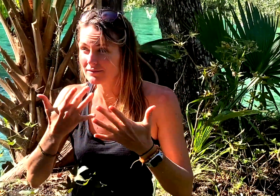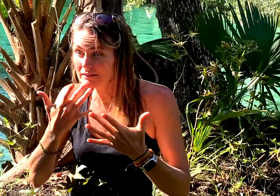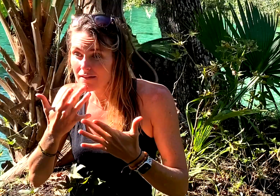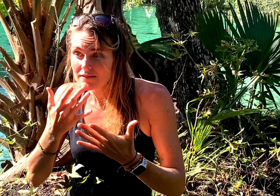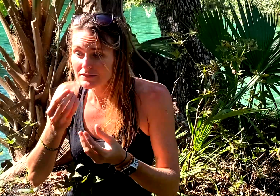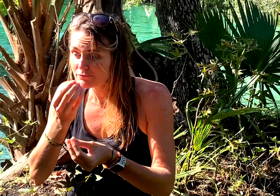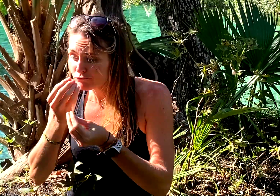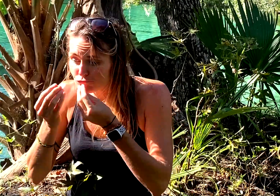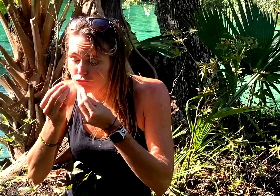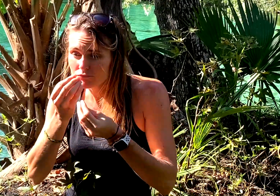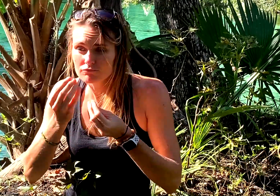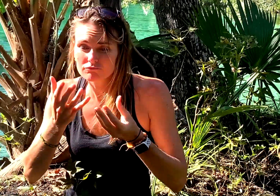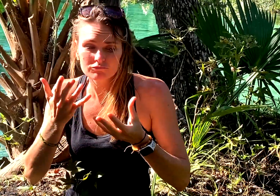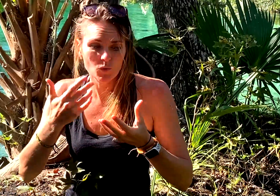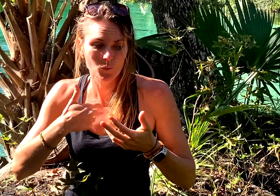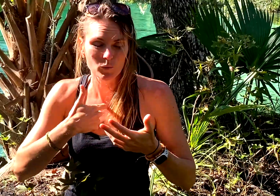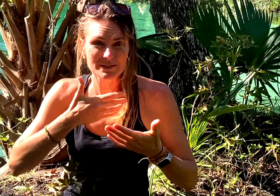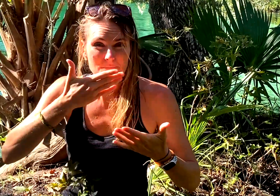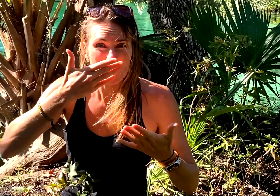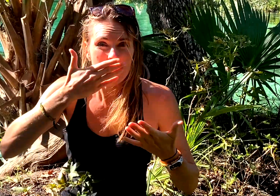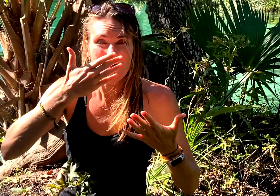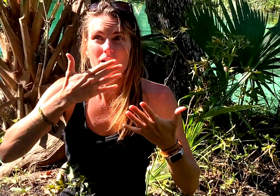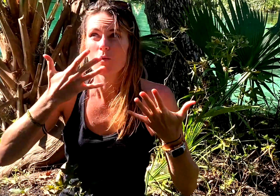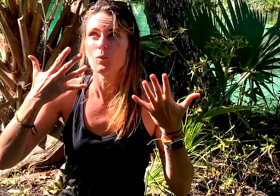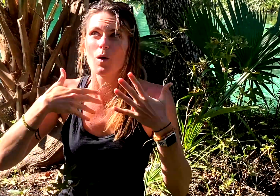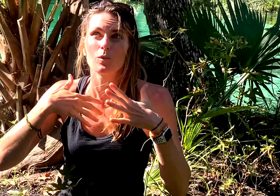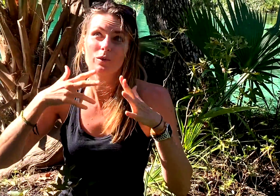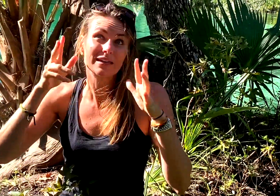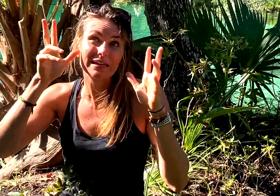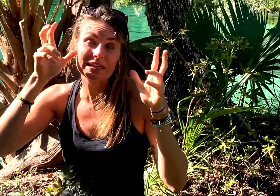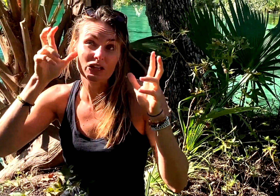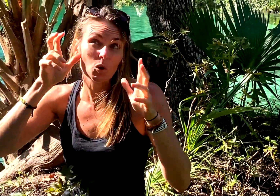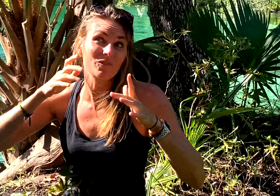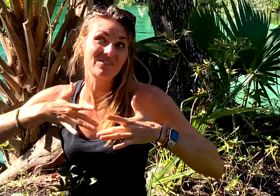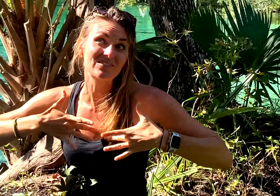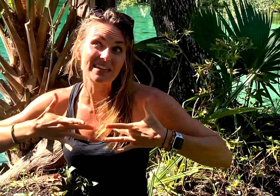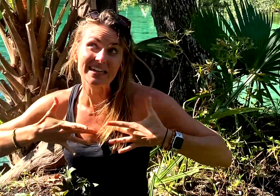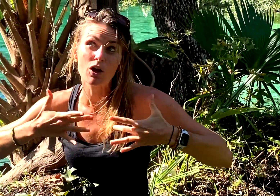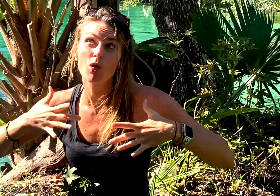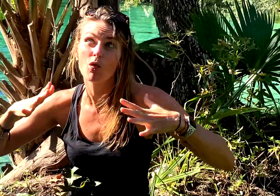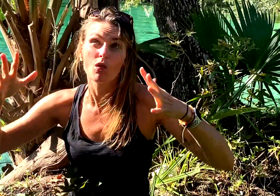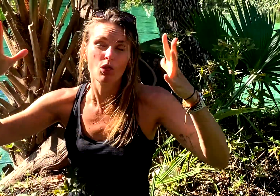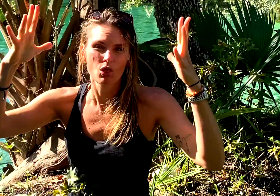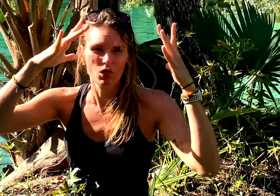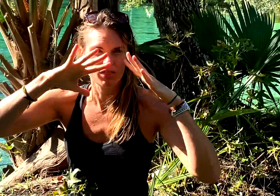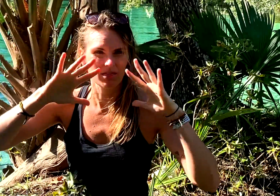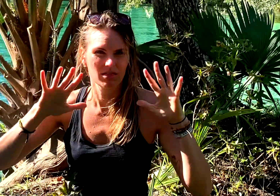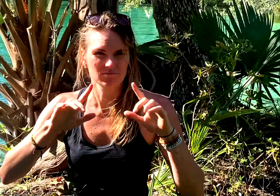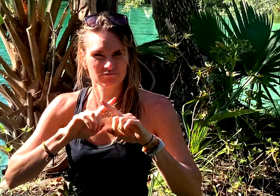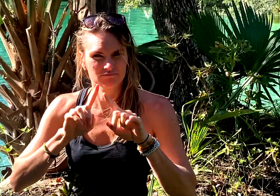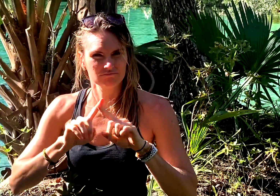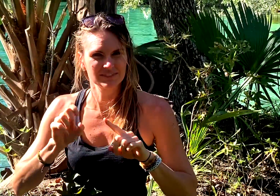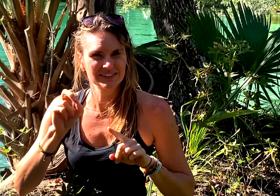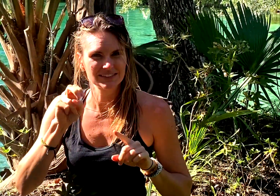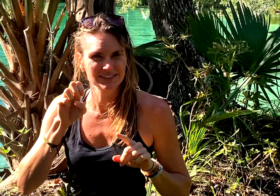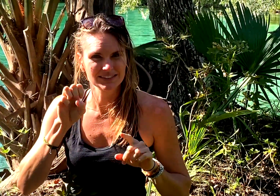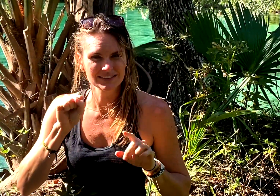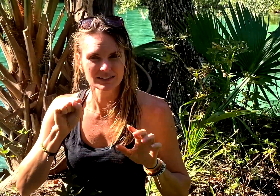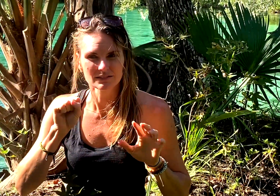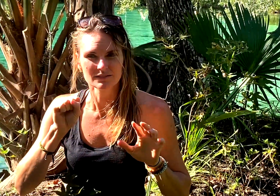hear, what we smell, and what we feel.